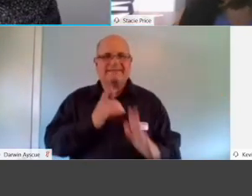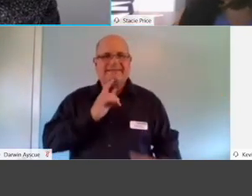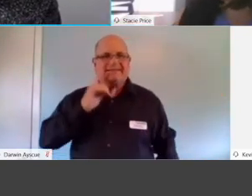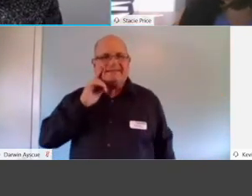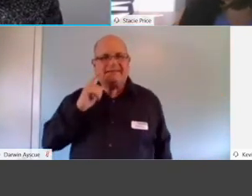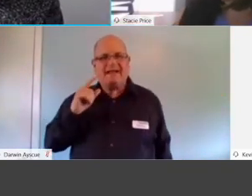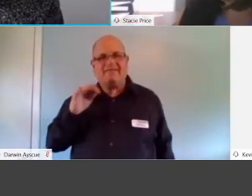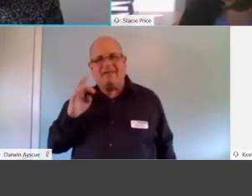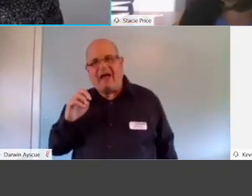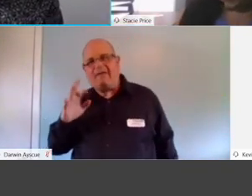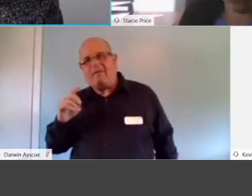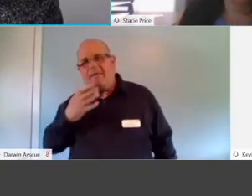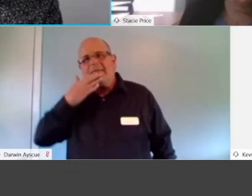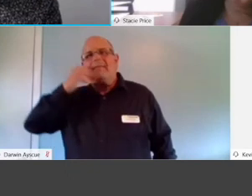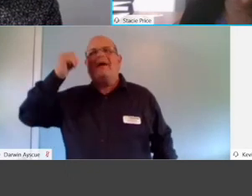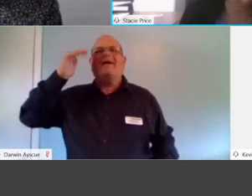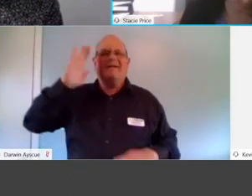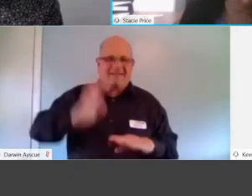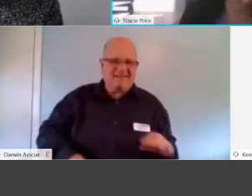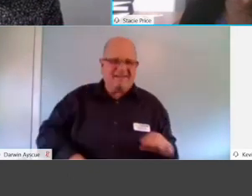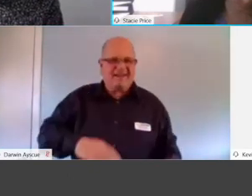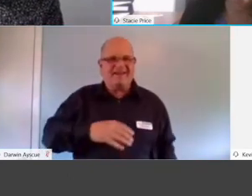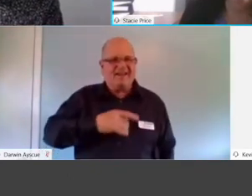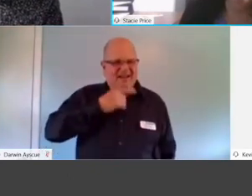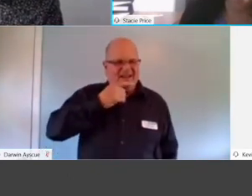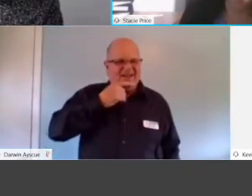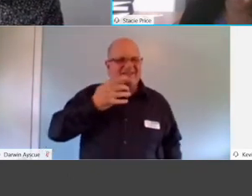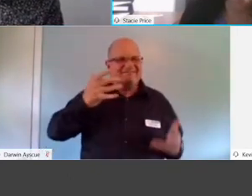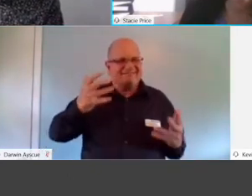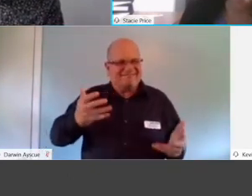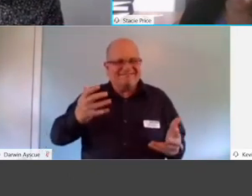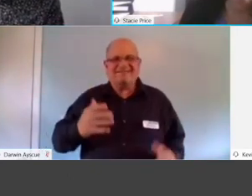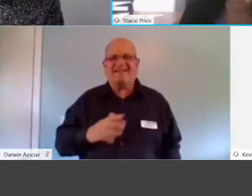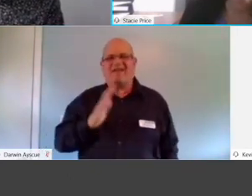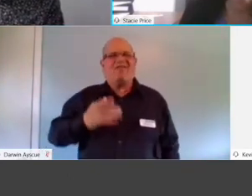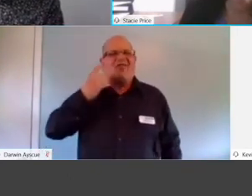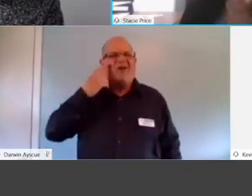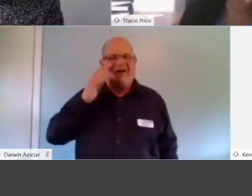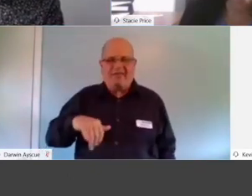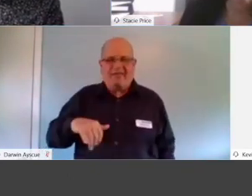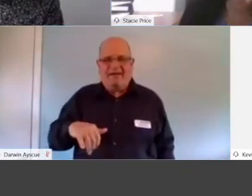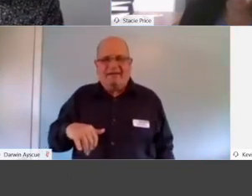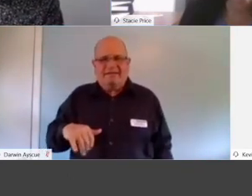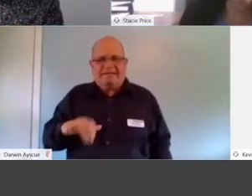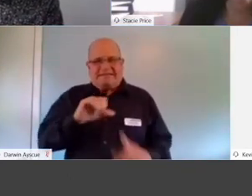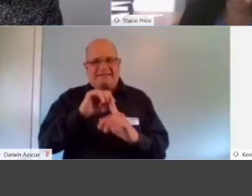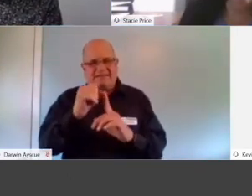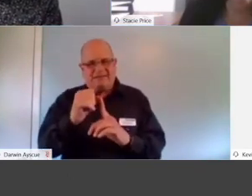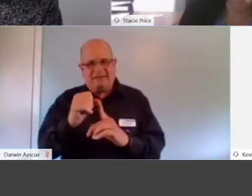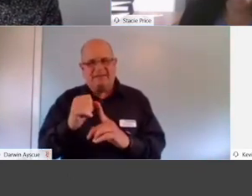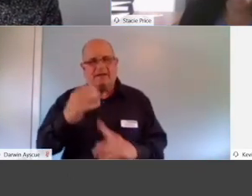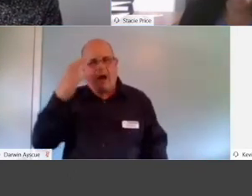actually be better than one who had hearing, so that's where situations where common sense,